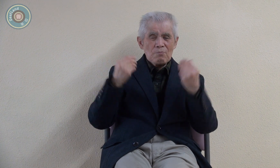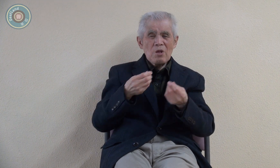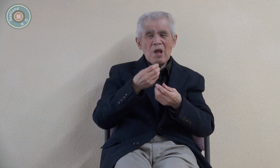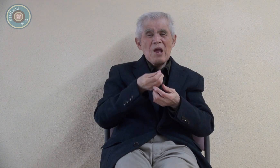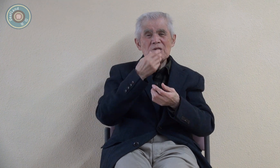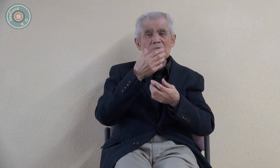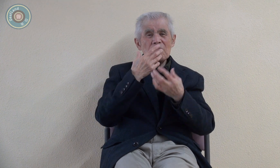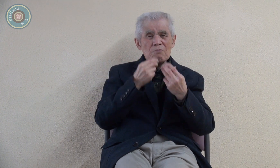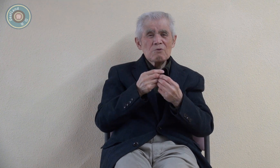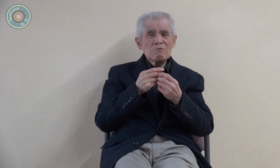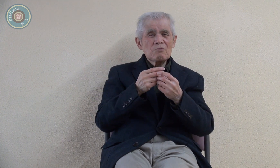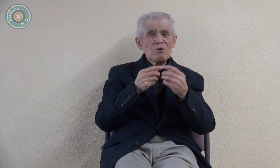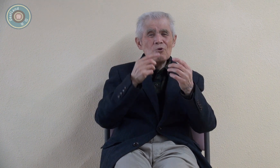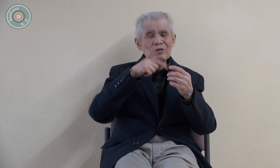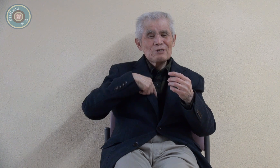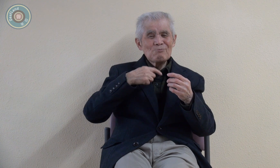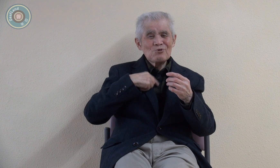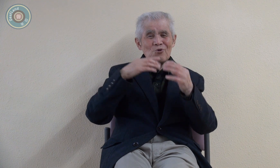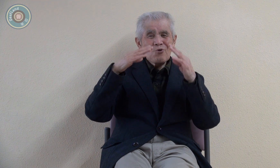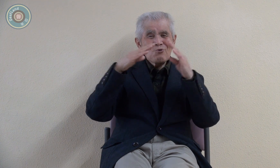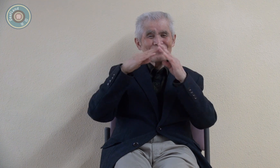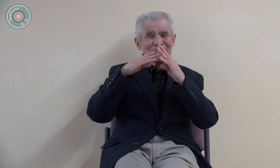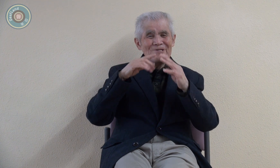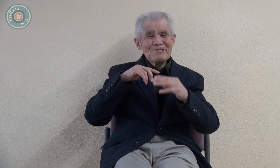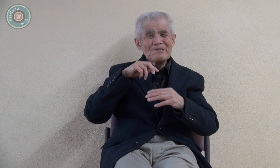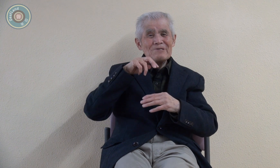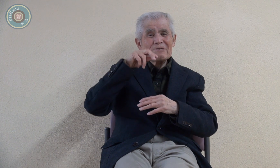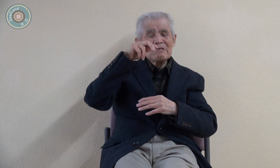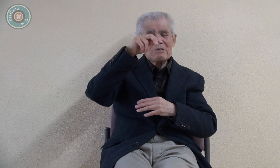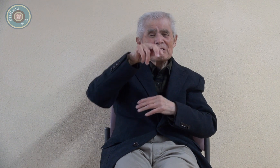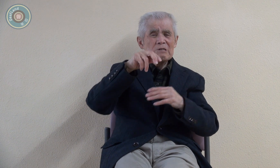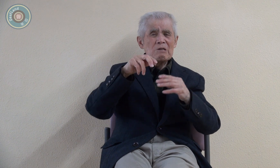We only got four, but all of us were able to eat And then we went by the house in Kokutaiji where we had lived until recently